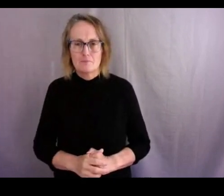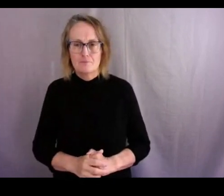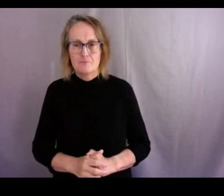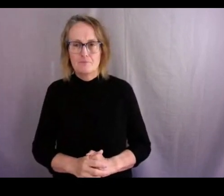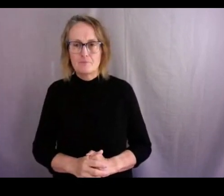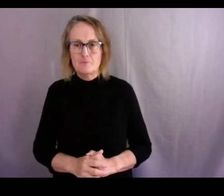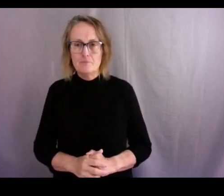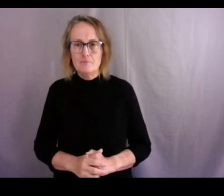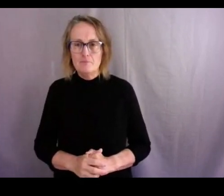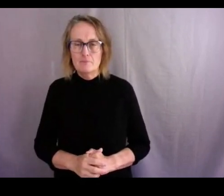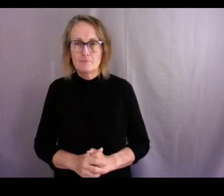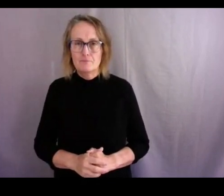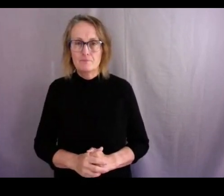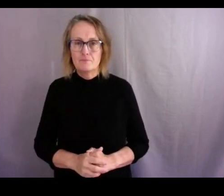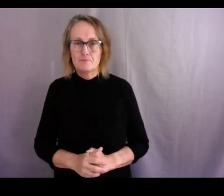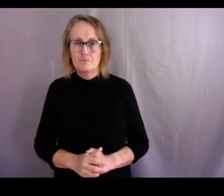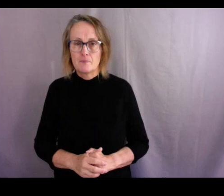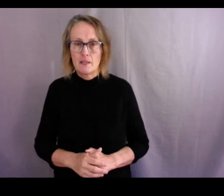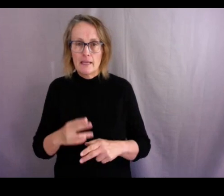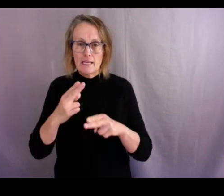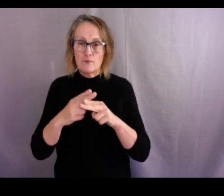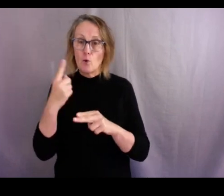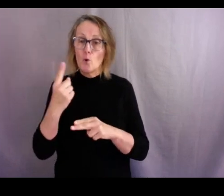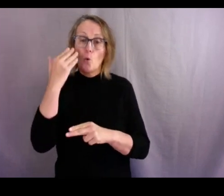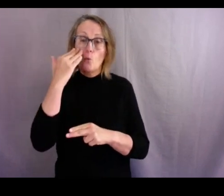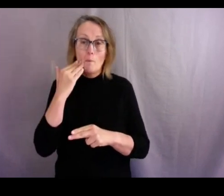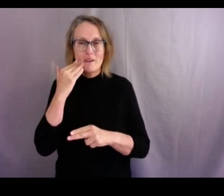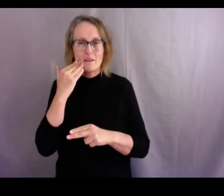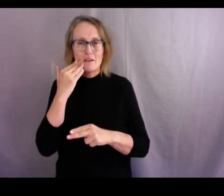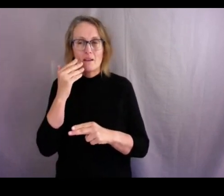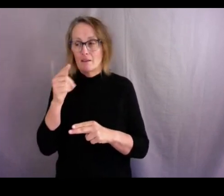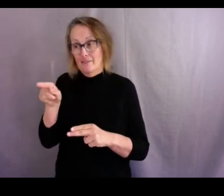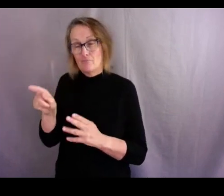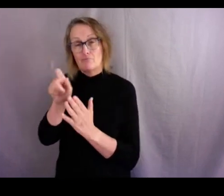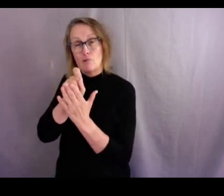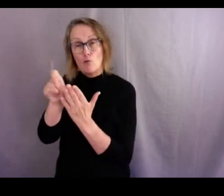who are known in the literature as 'porters'. Martinique was extremely precipitous.